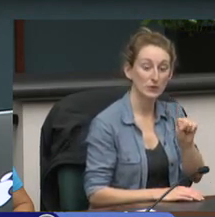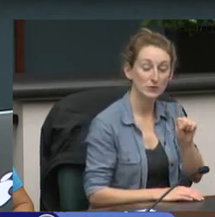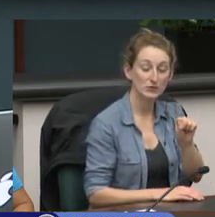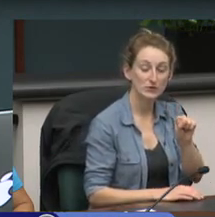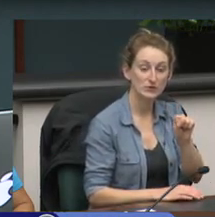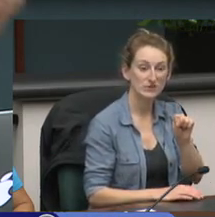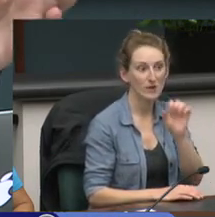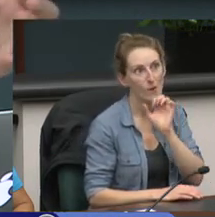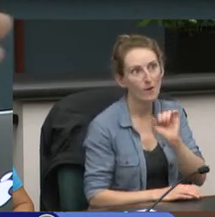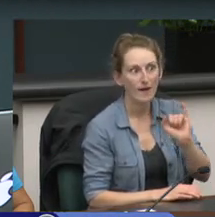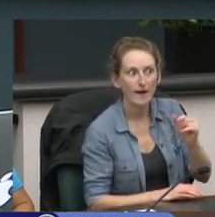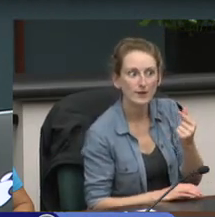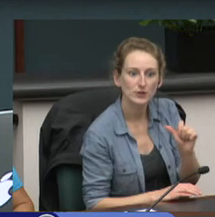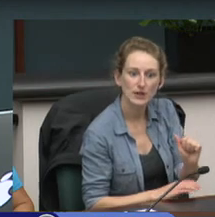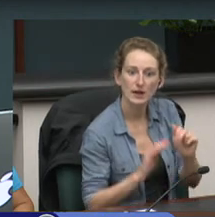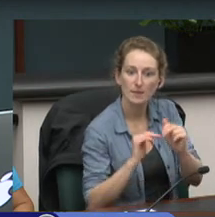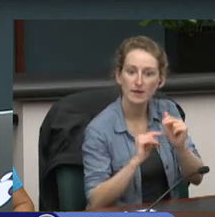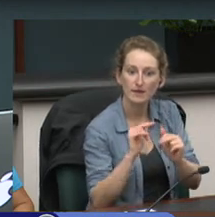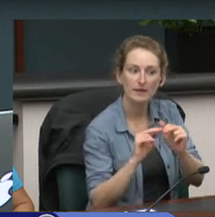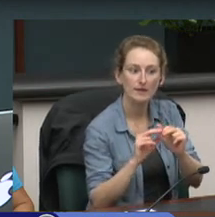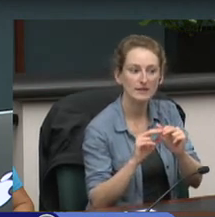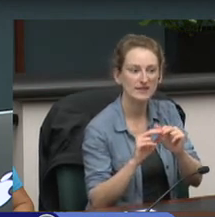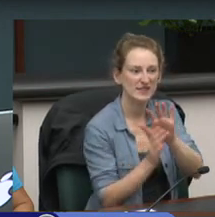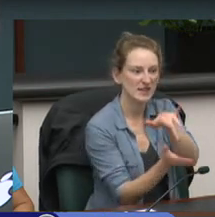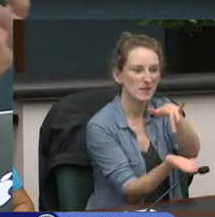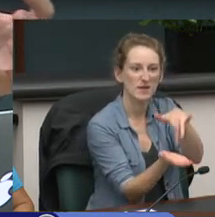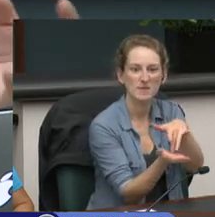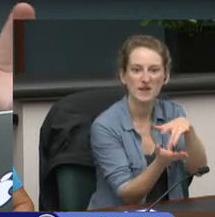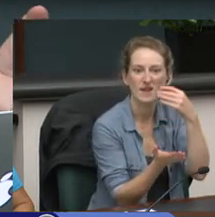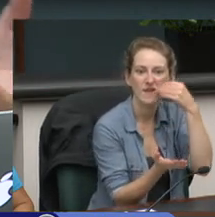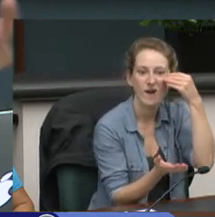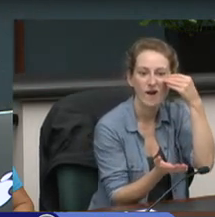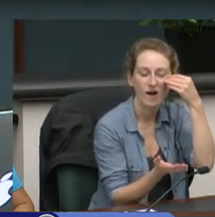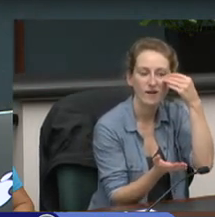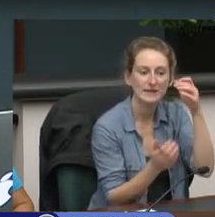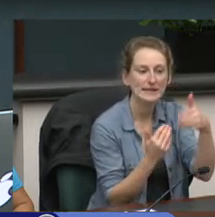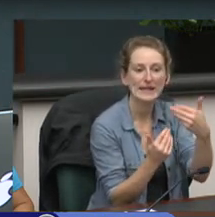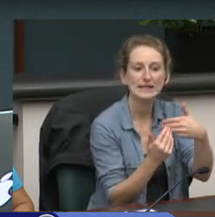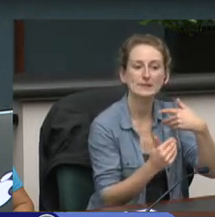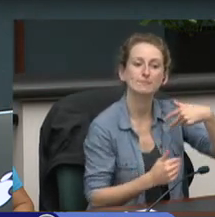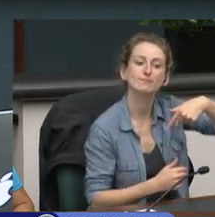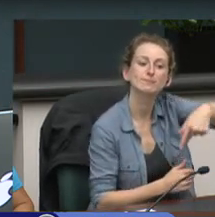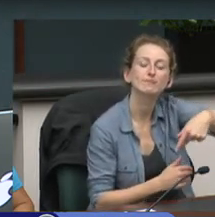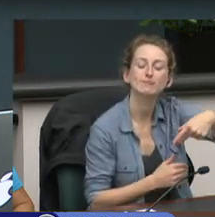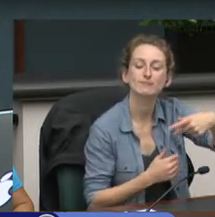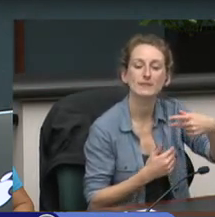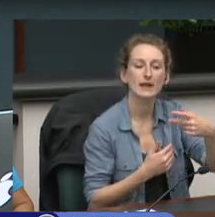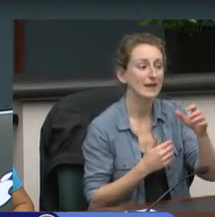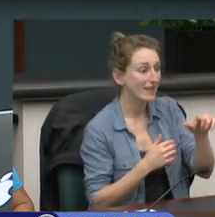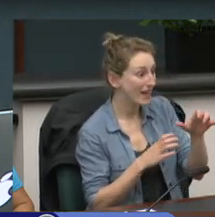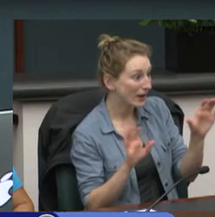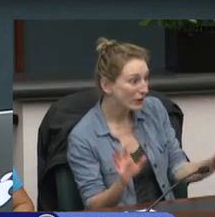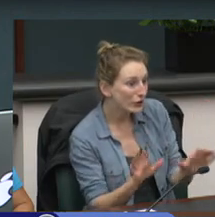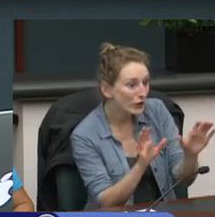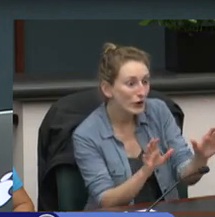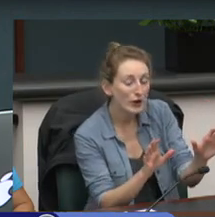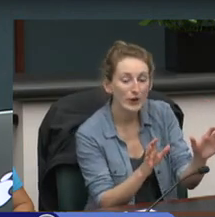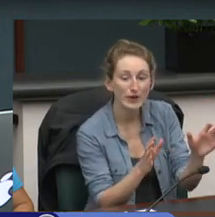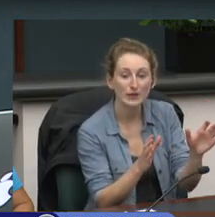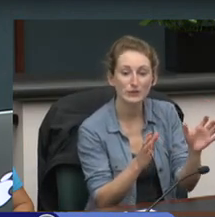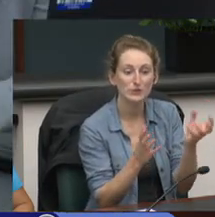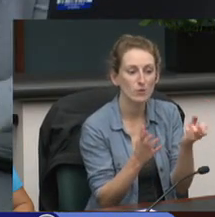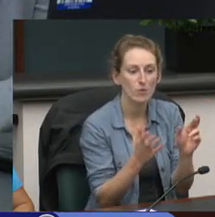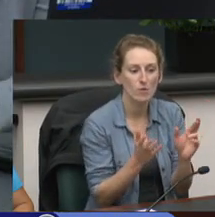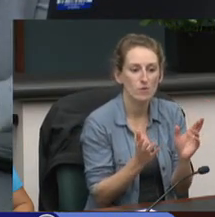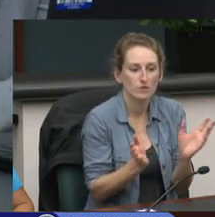precluded encouraged tolerated or not contemplated so I think that may end up